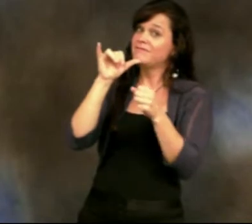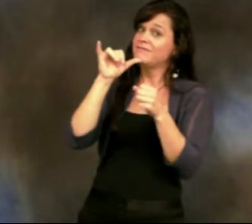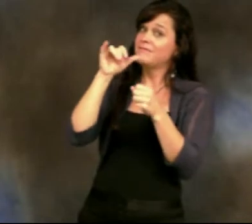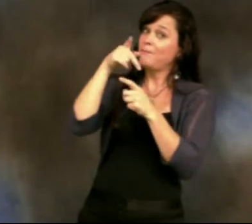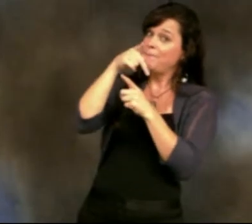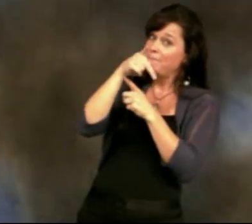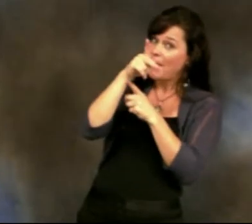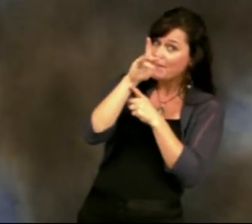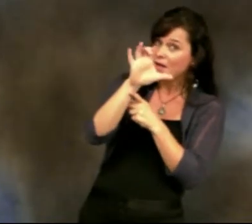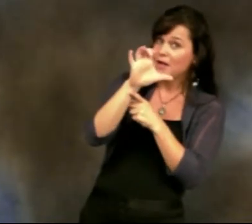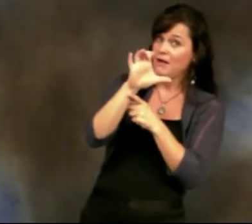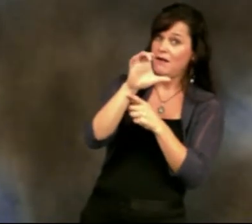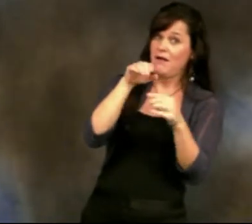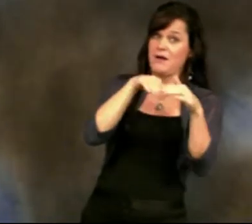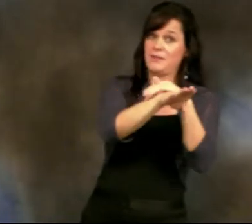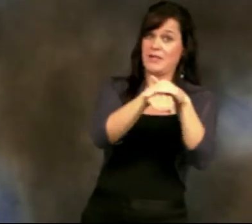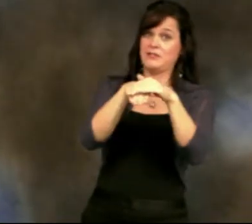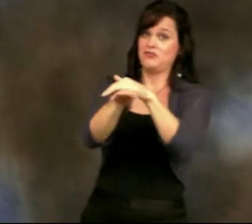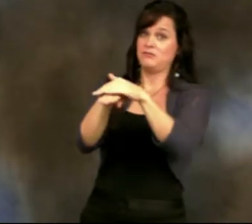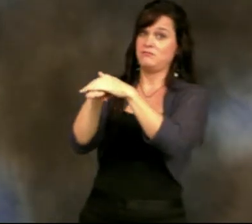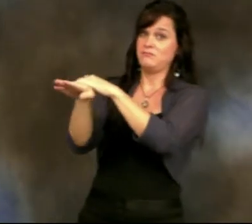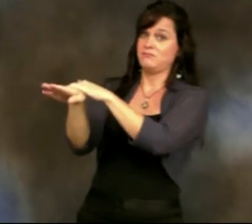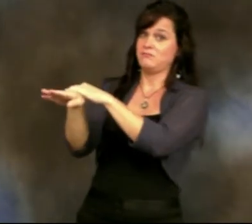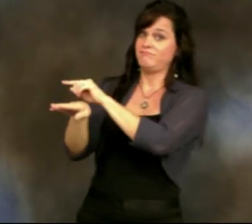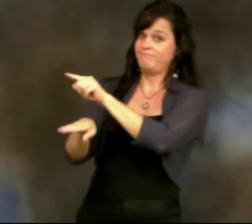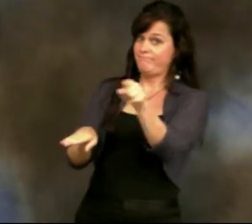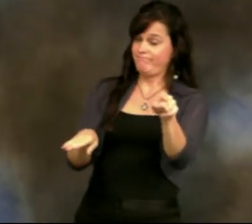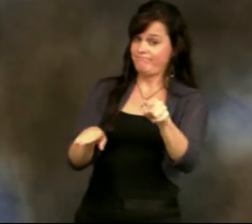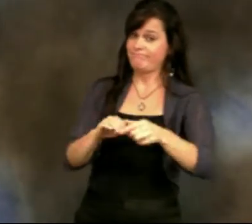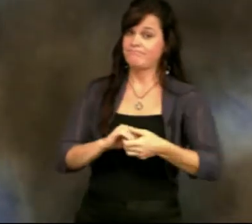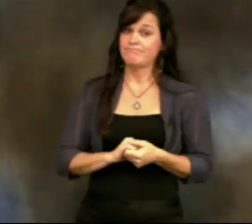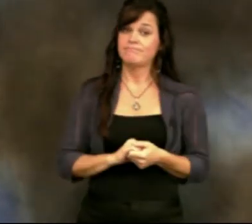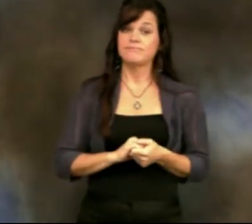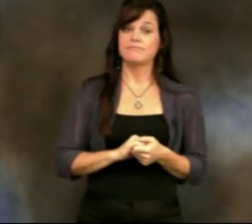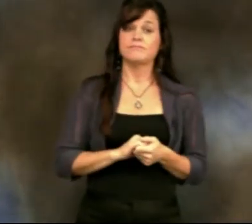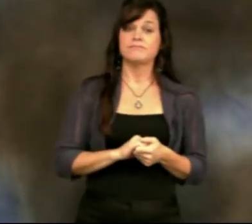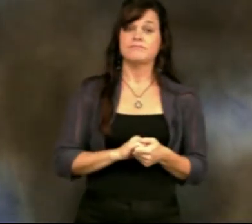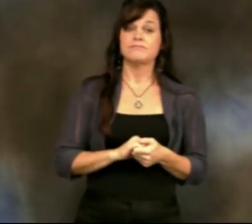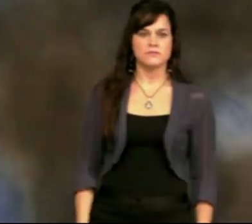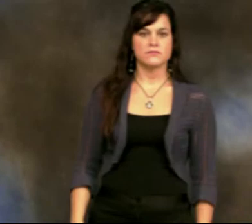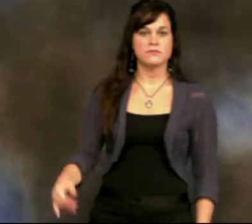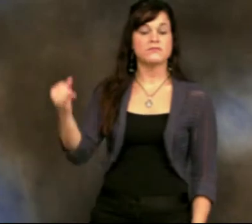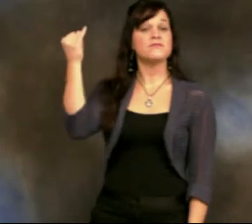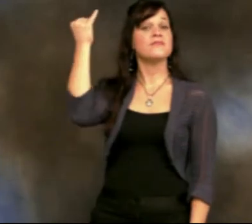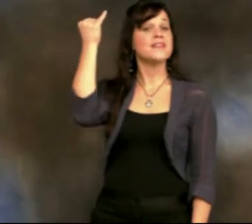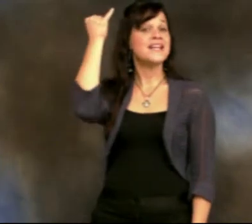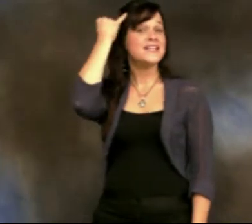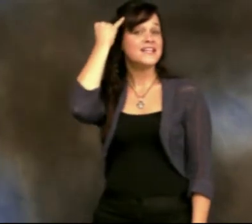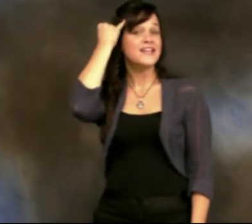consumers to utilize their services, then they must provide effective communication